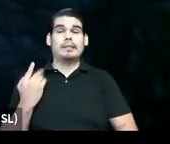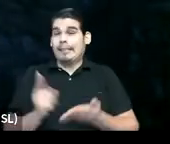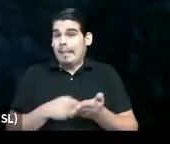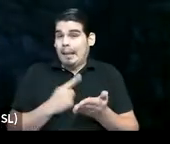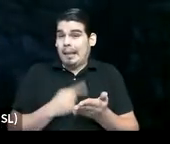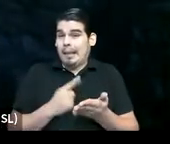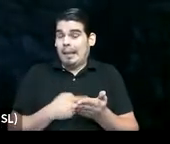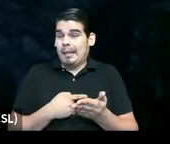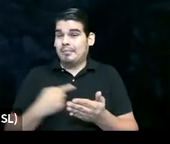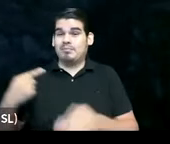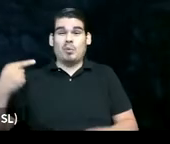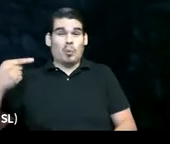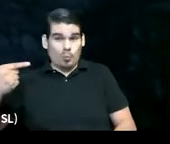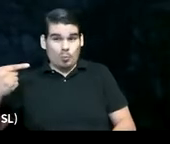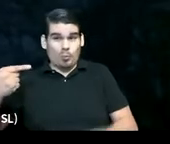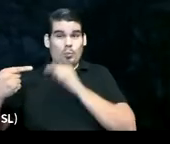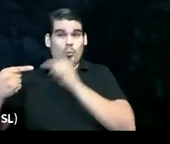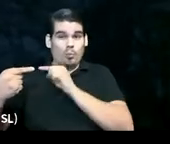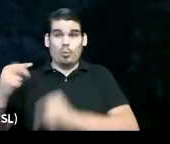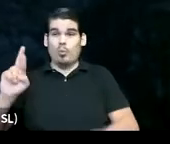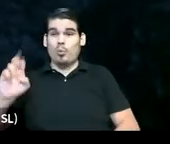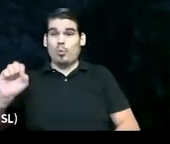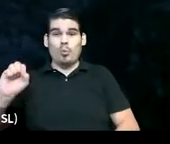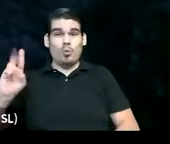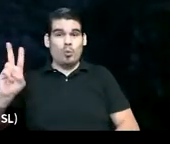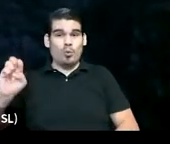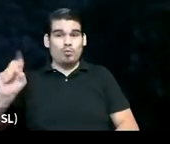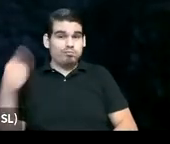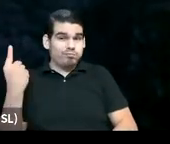So I just want to mention that as well. The other note to think about as well